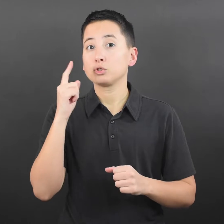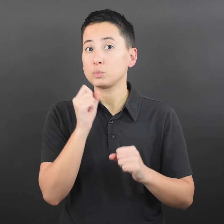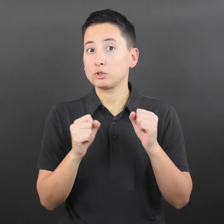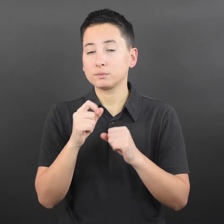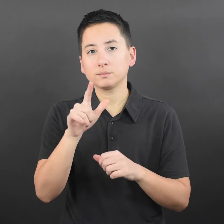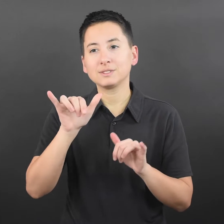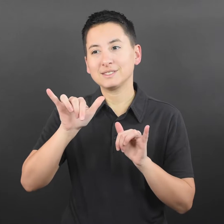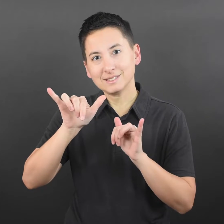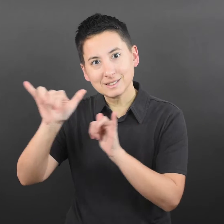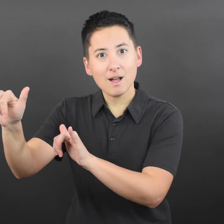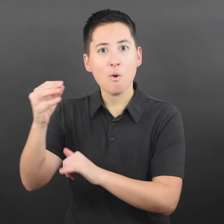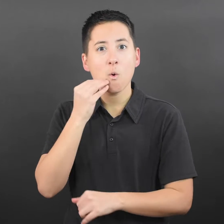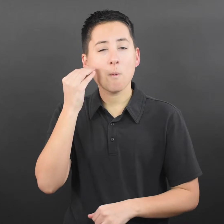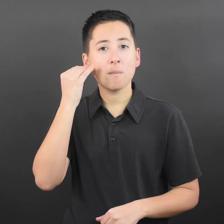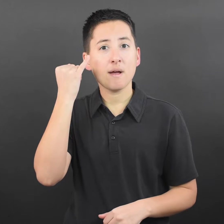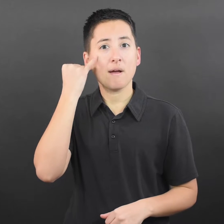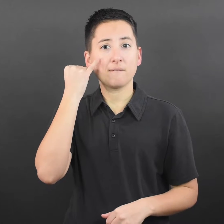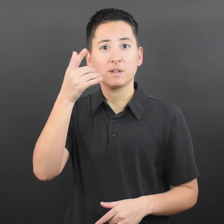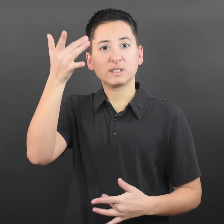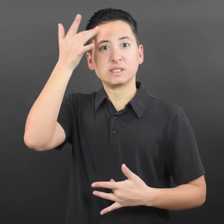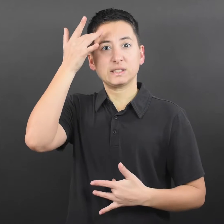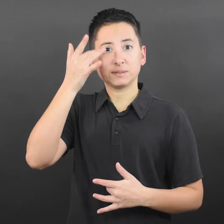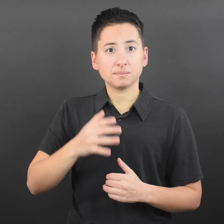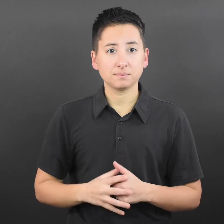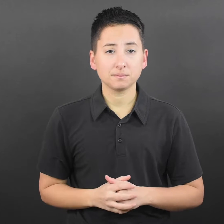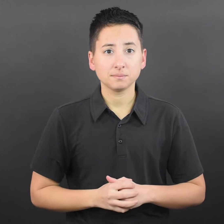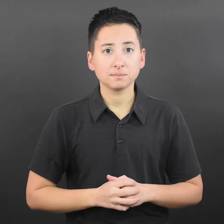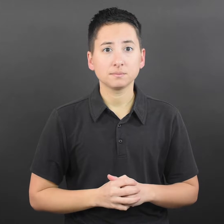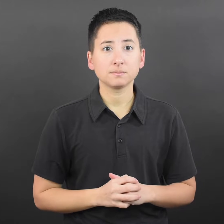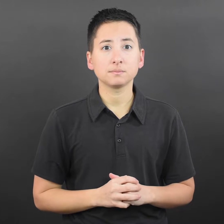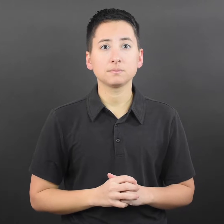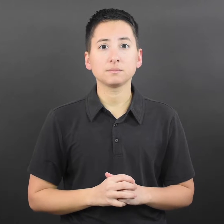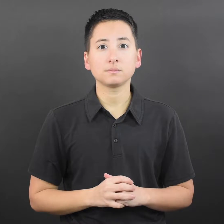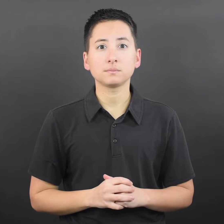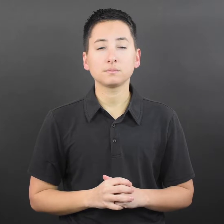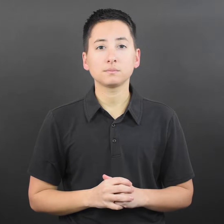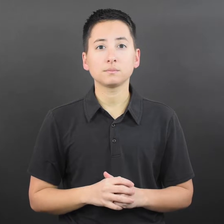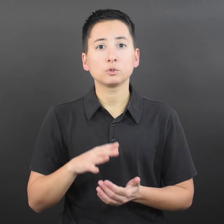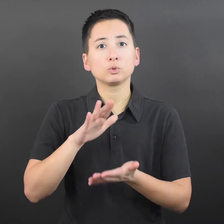Six feet of distance should occur between adults and between adults and students.